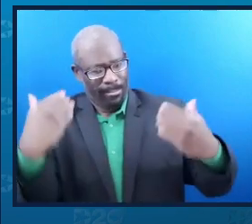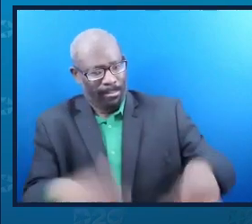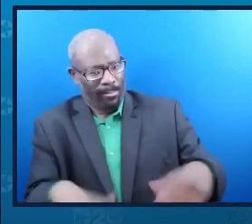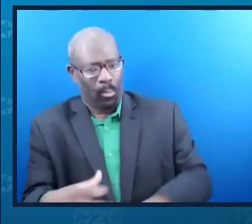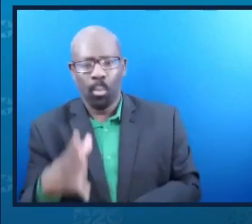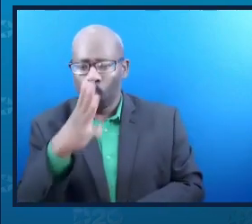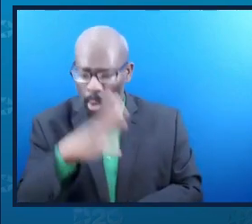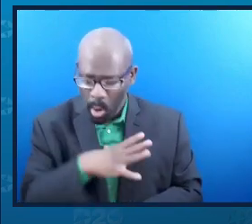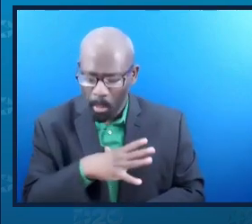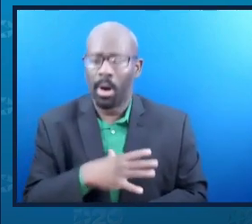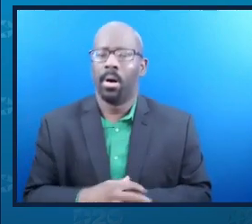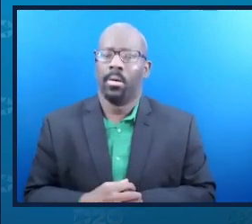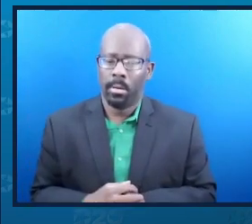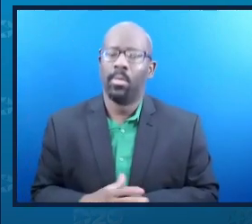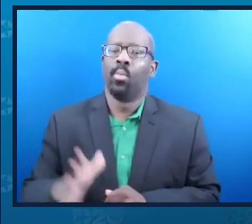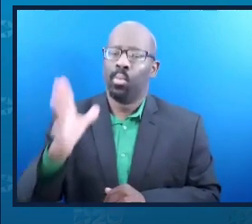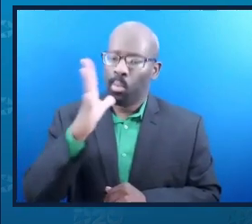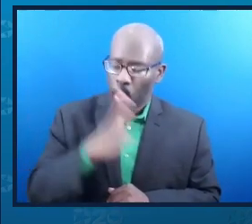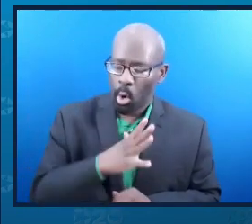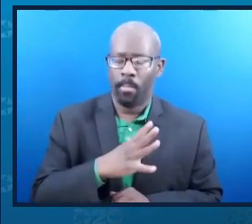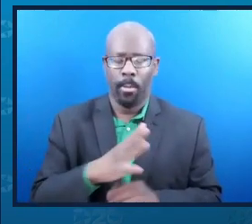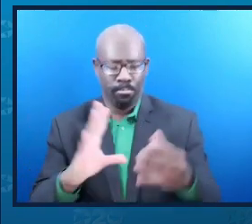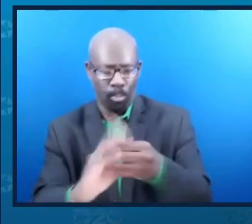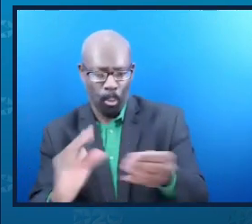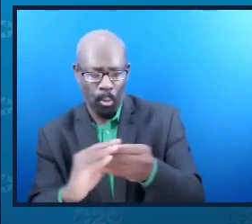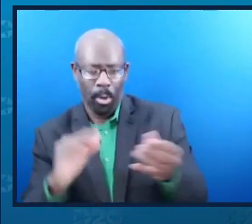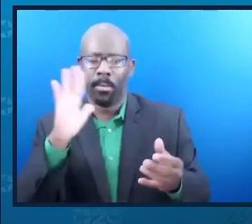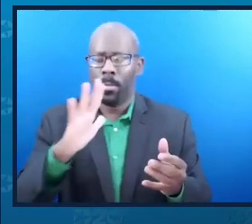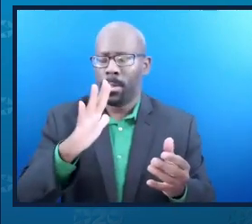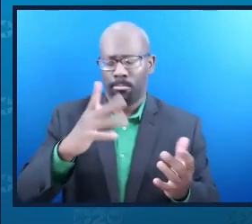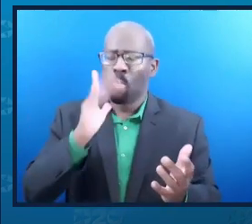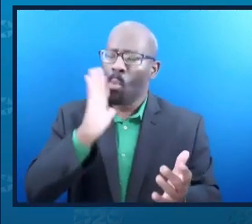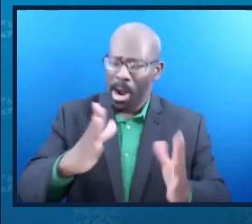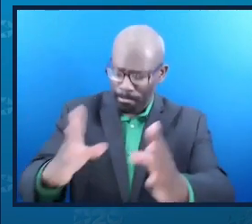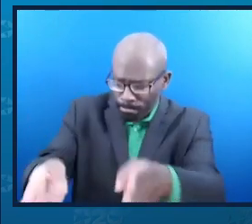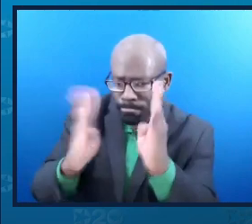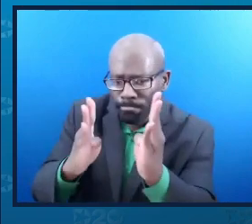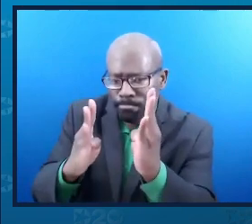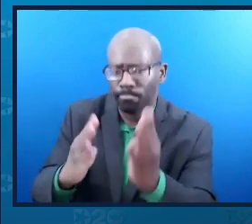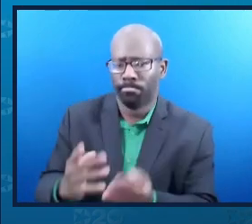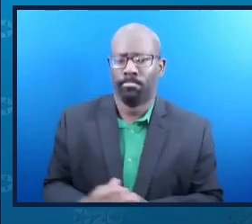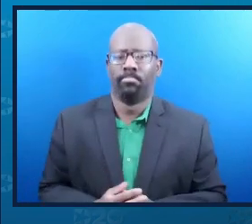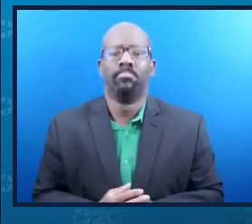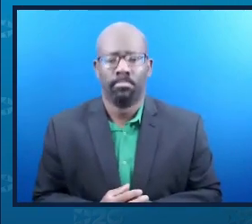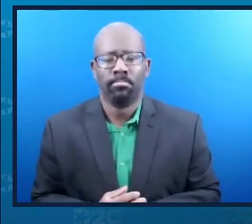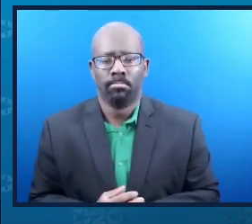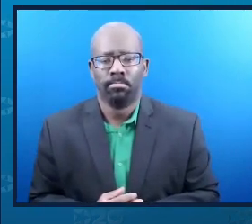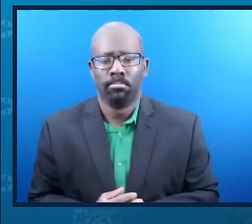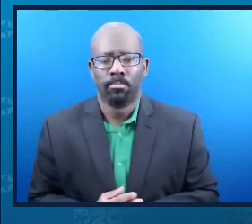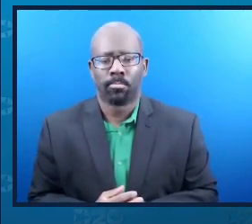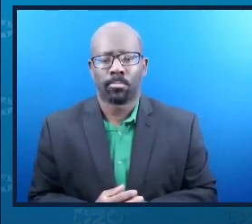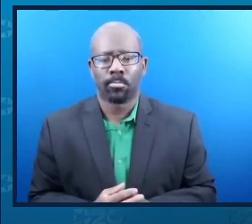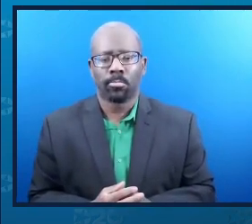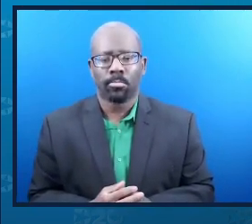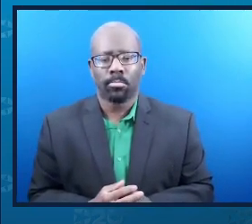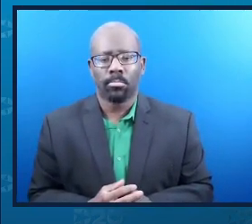NATION THAT THEIR VOICES WILL BE HEARD. OUR MISSION AND OUR PLEDGE IS TO